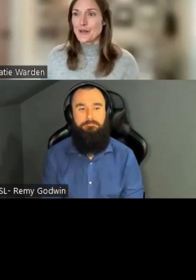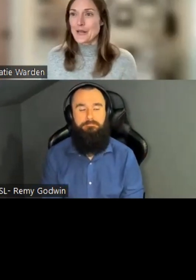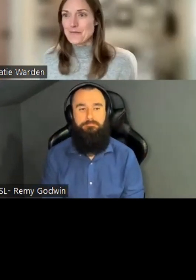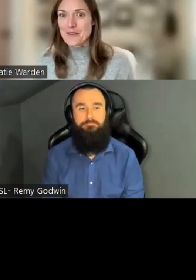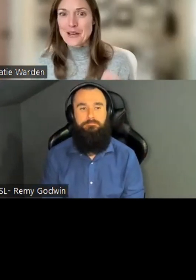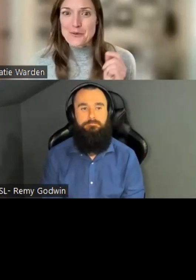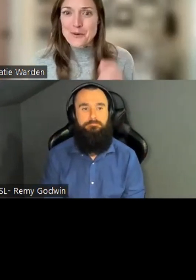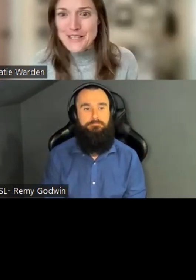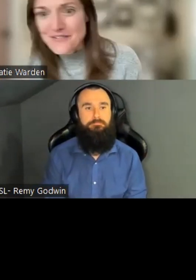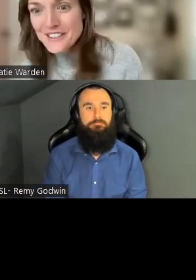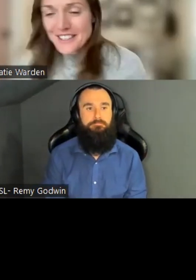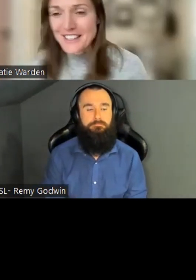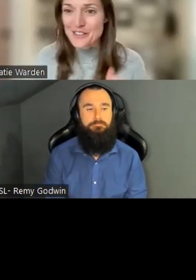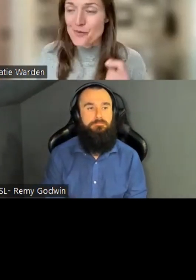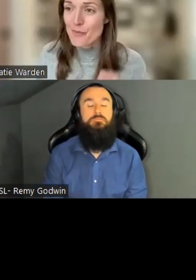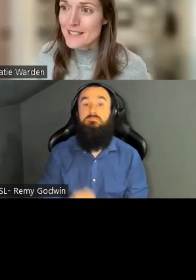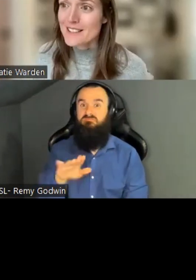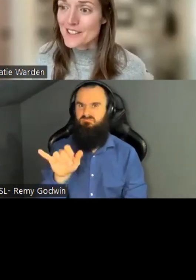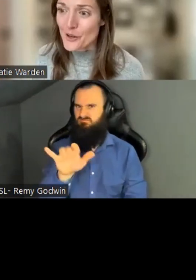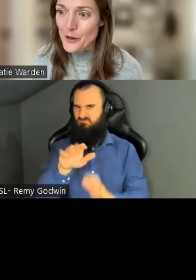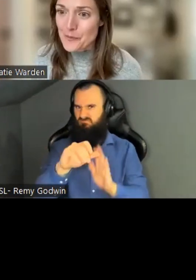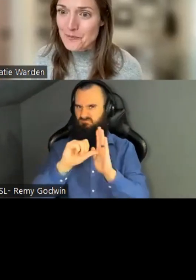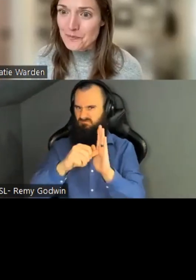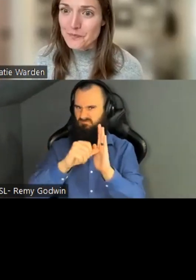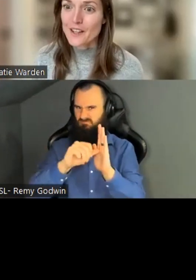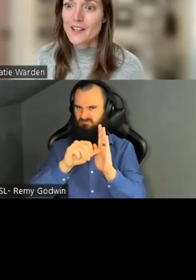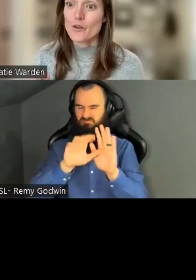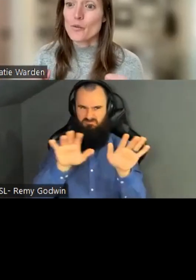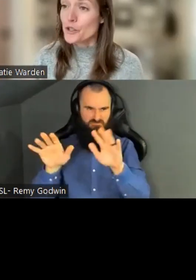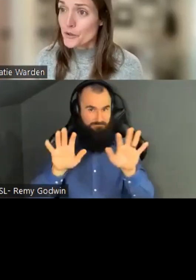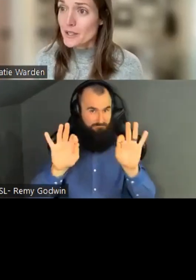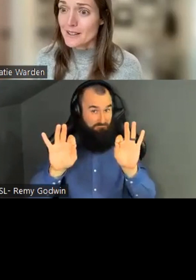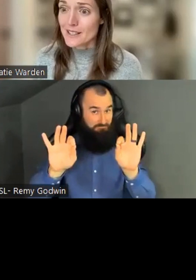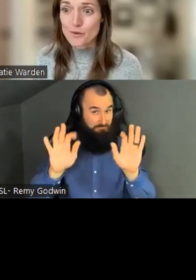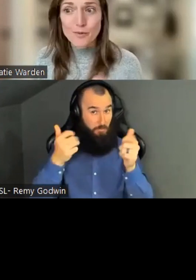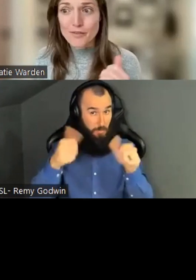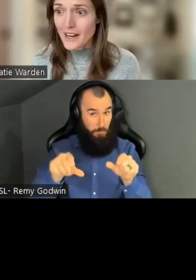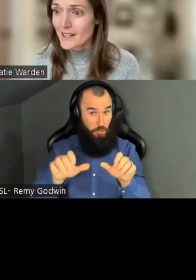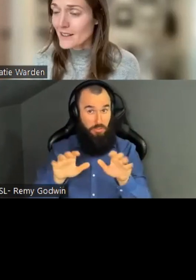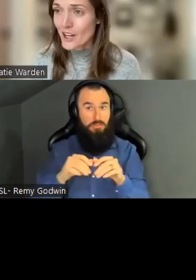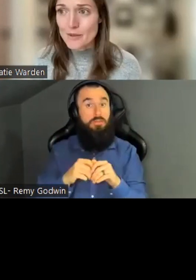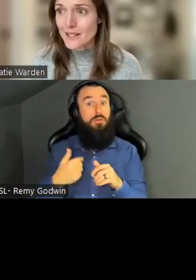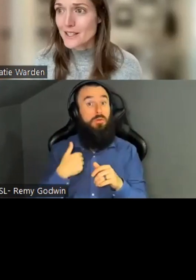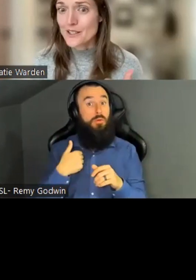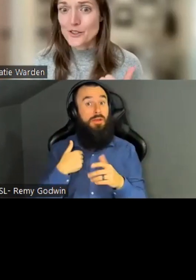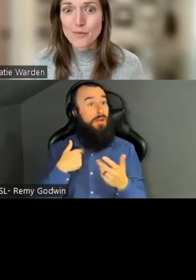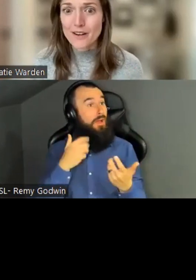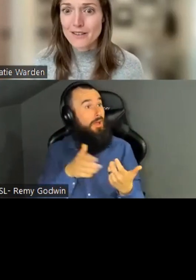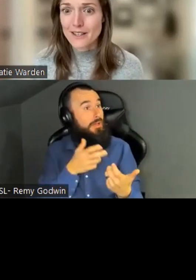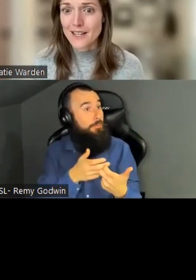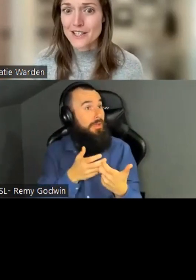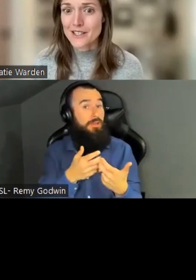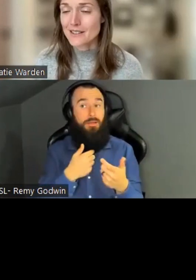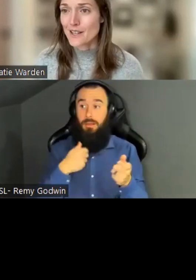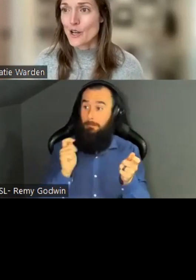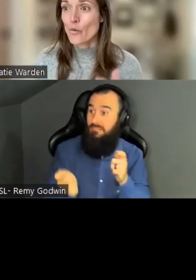Okay? And I wanna emphasize, remind us all. We're doing this, we're providing accommodations or modifications.